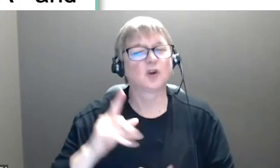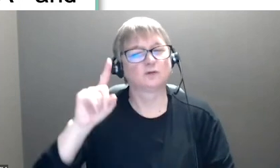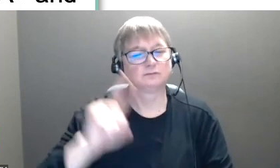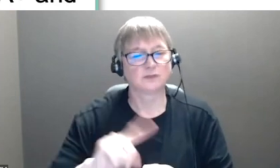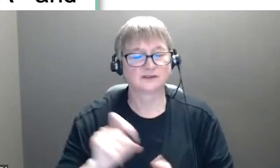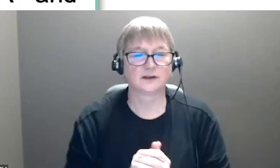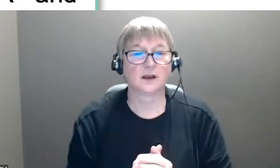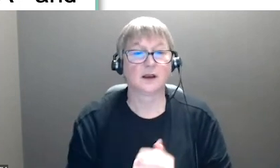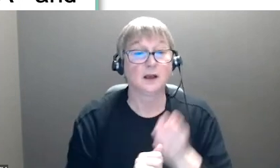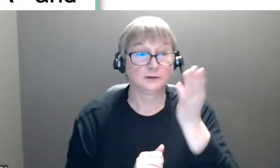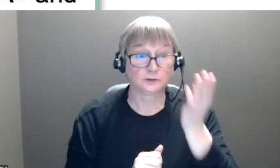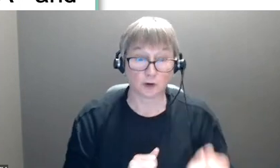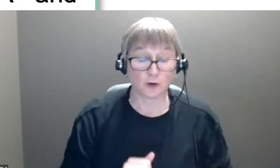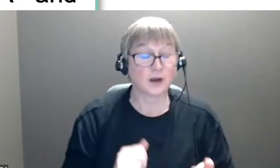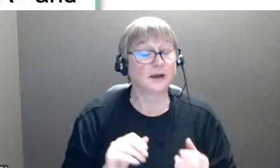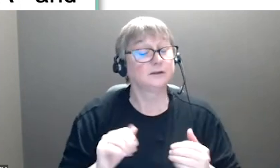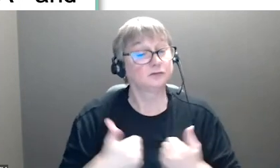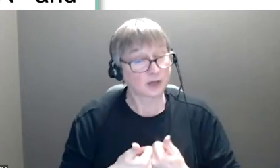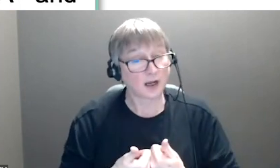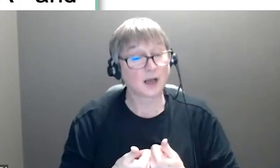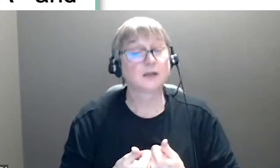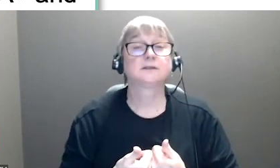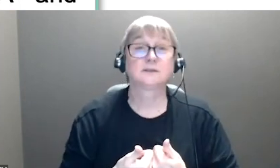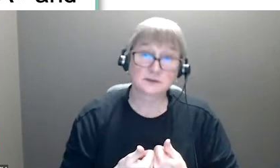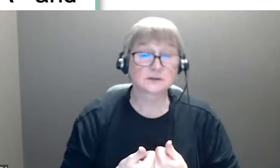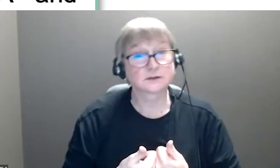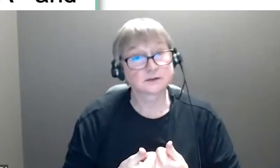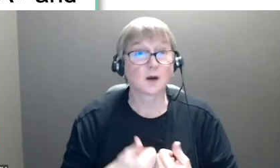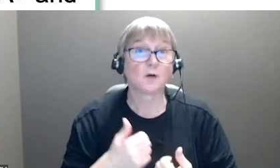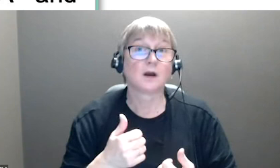on data interpretation. When moving forward and looking at ways we can leverage these challenges,